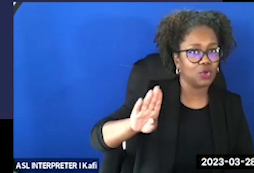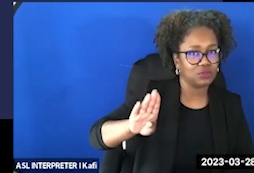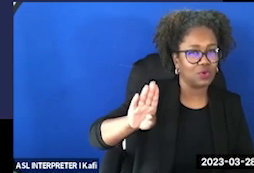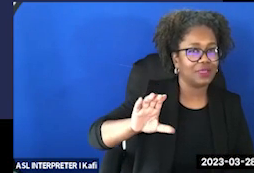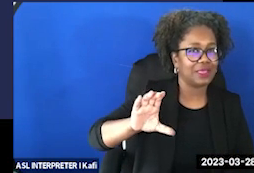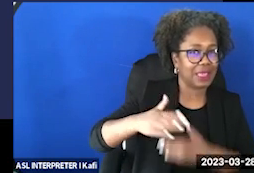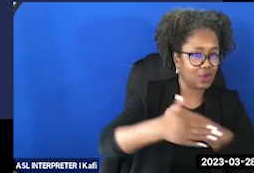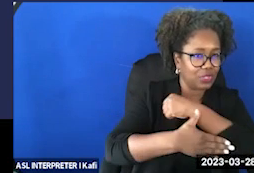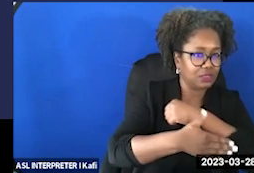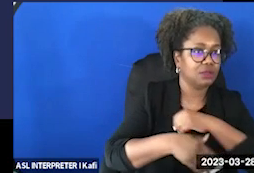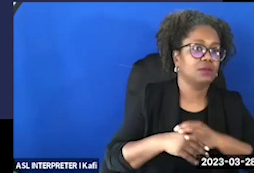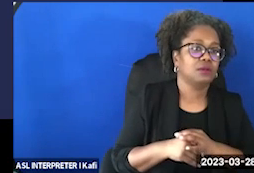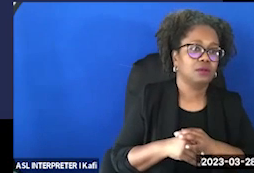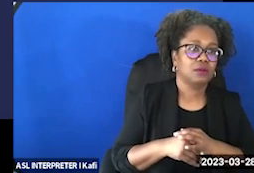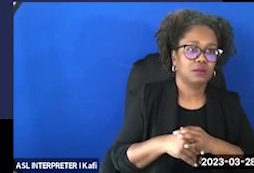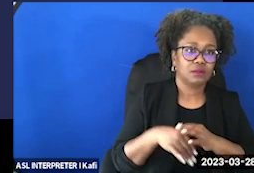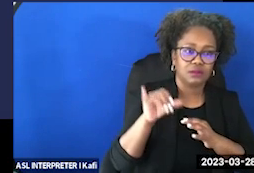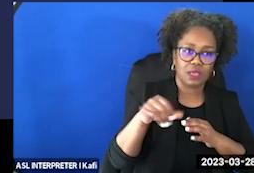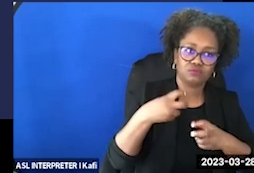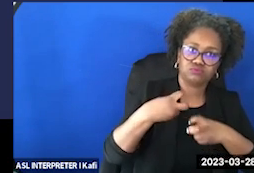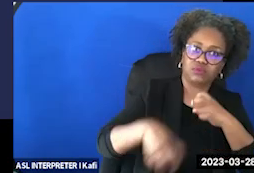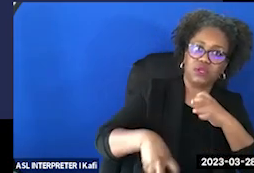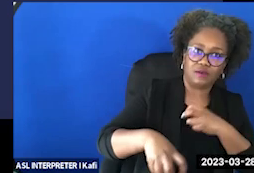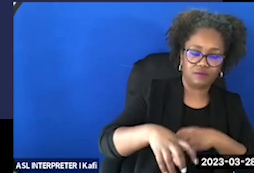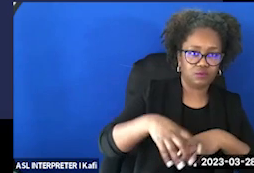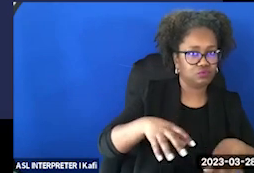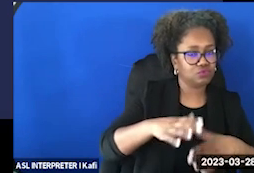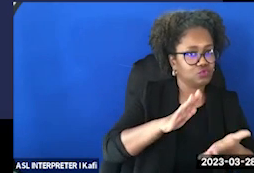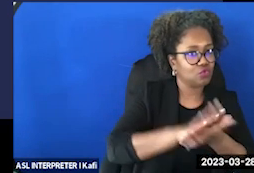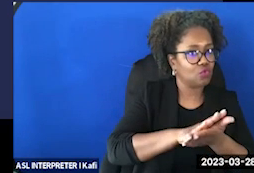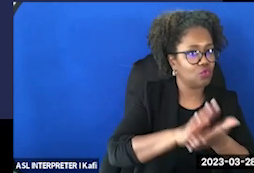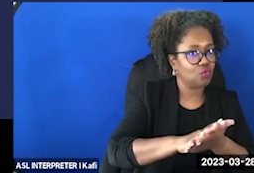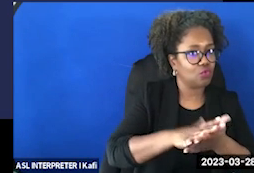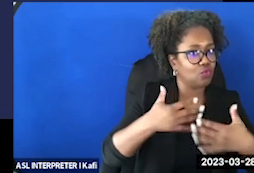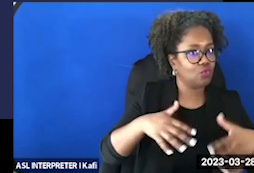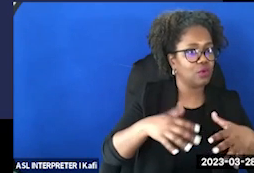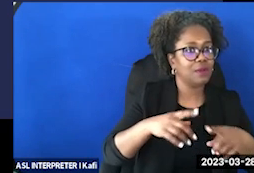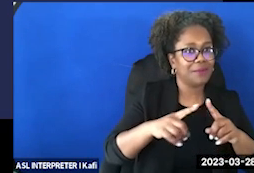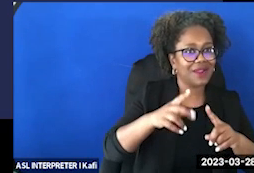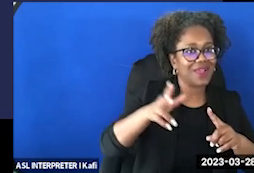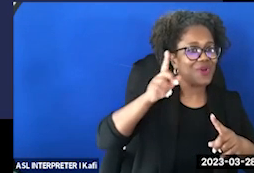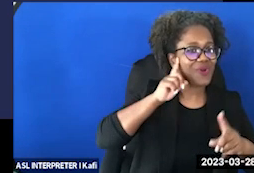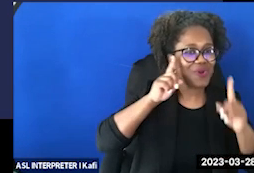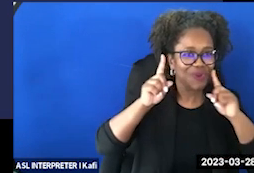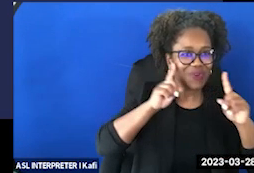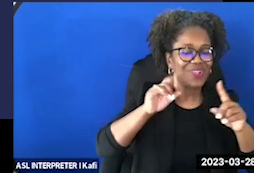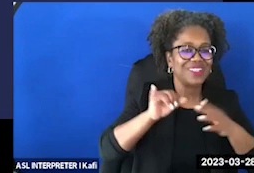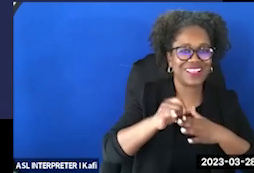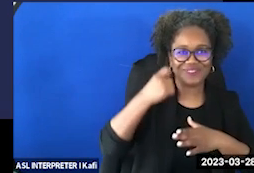Debbie Stine, Science & Technology Policy Academy: it it was. It was a cohort of people from underrepresented groups. That's sort of the main thing that I learned from that